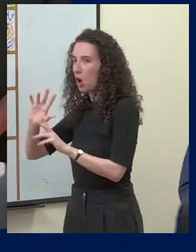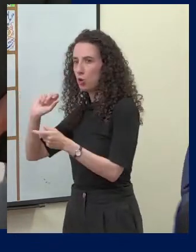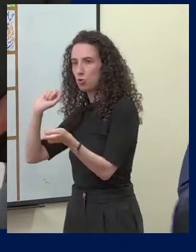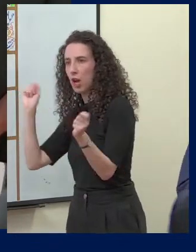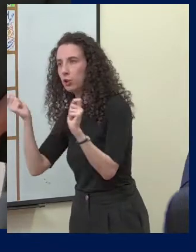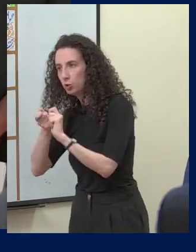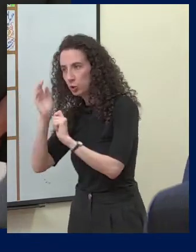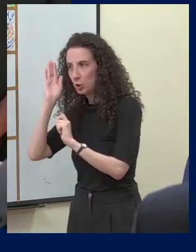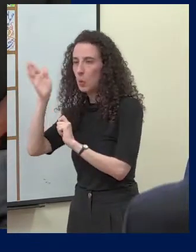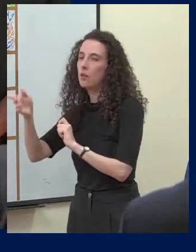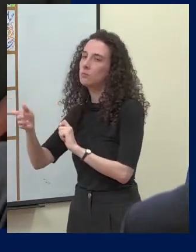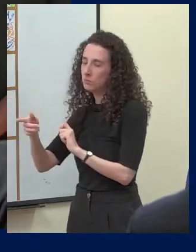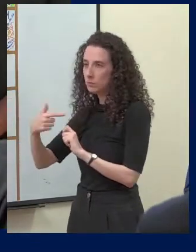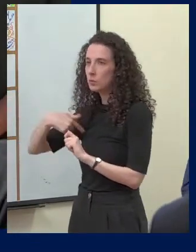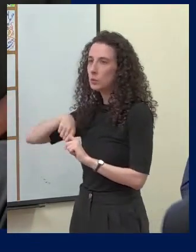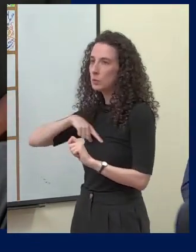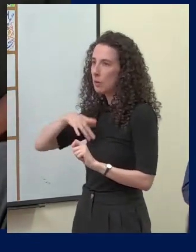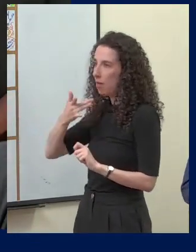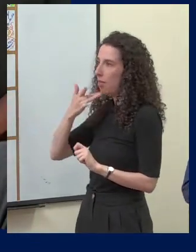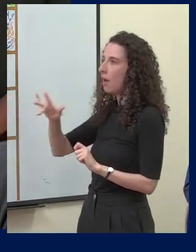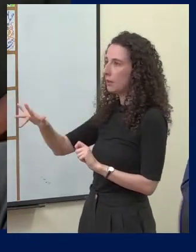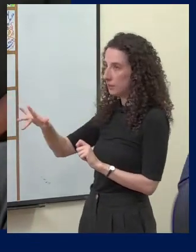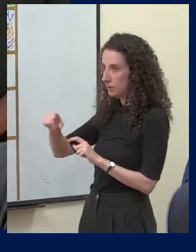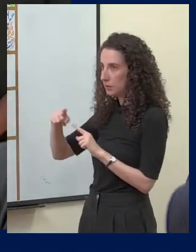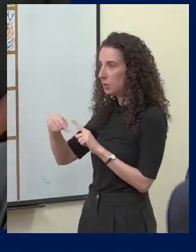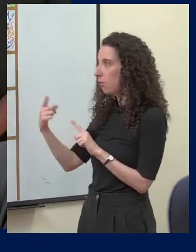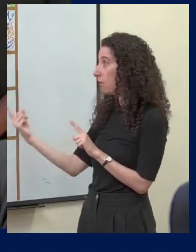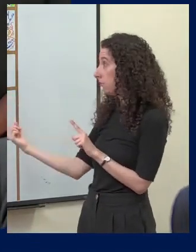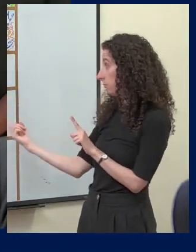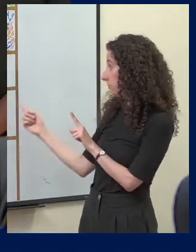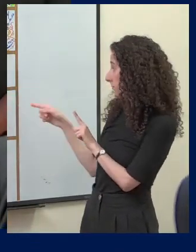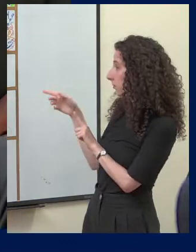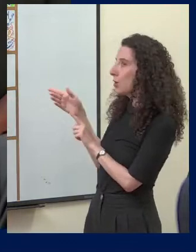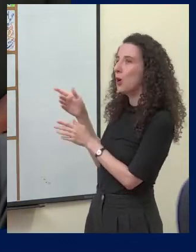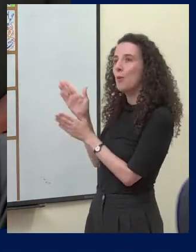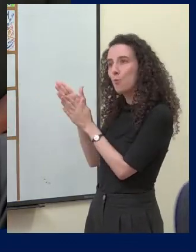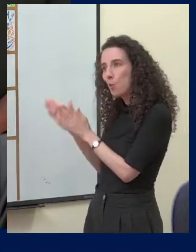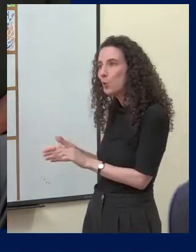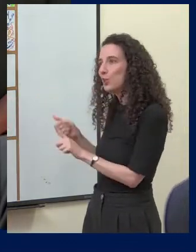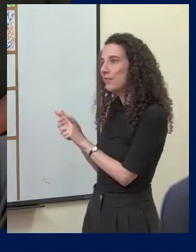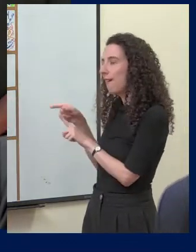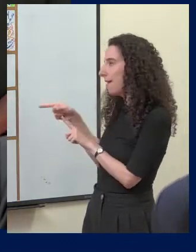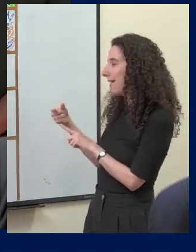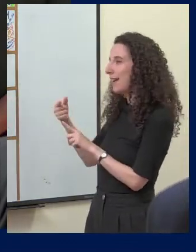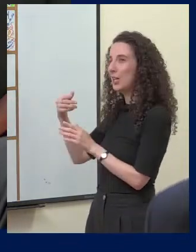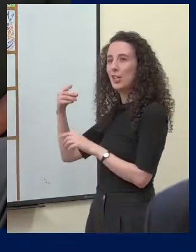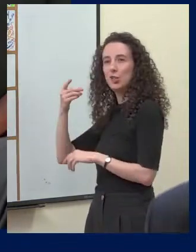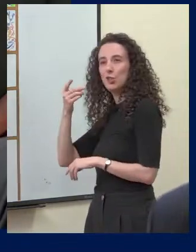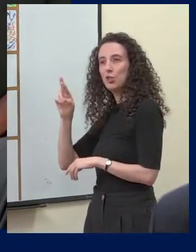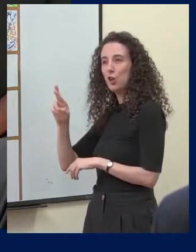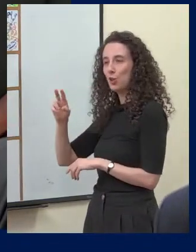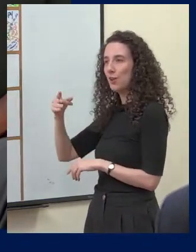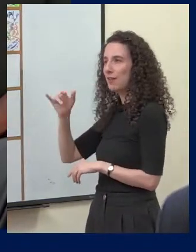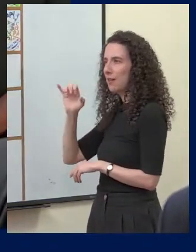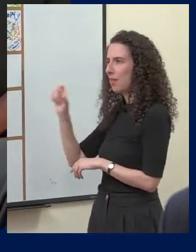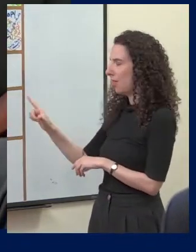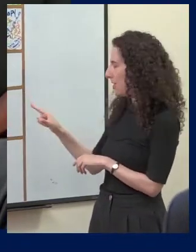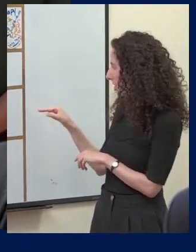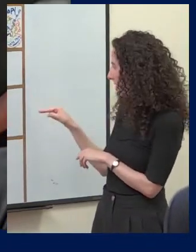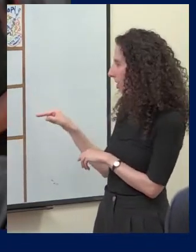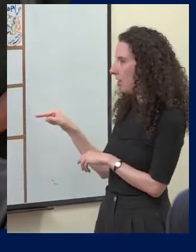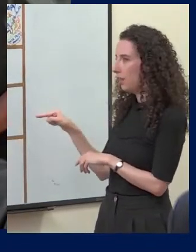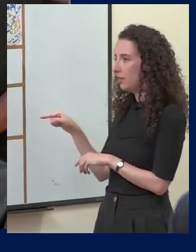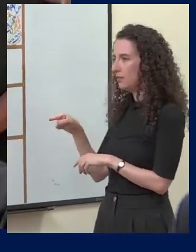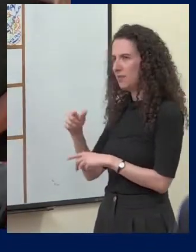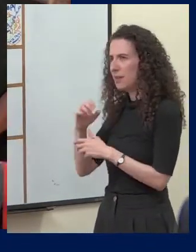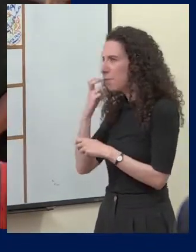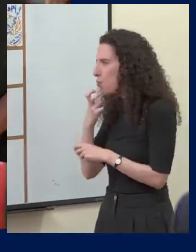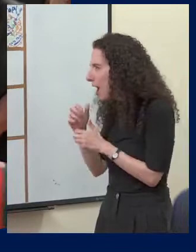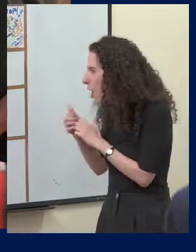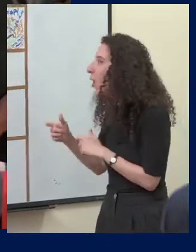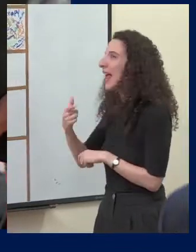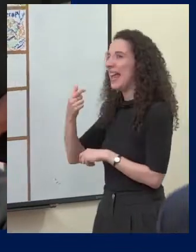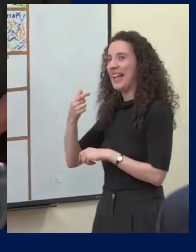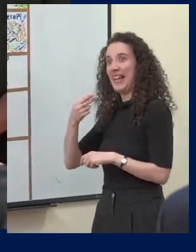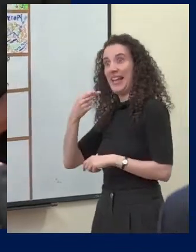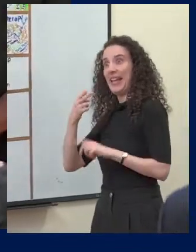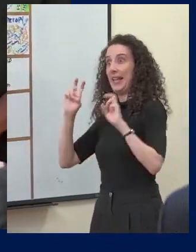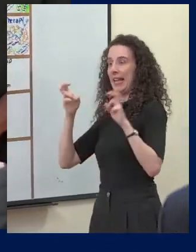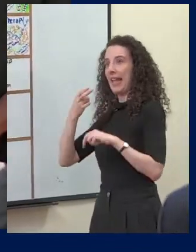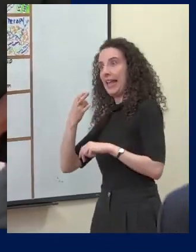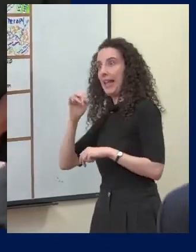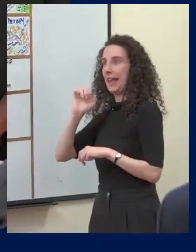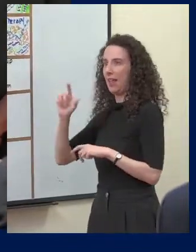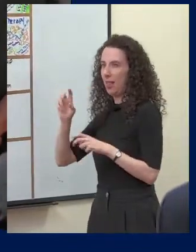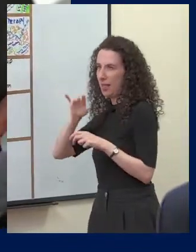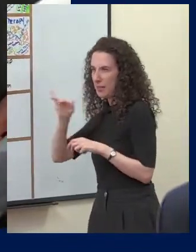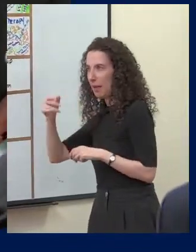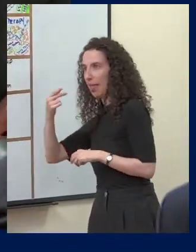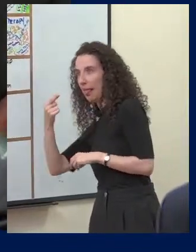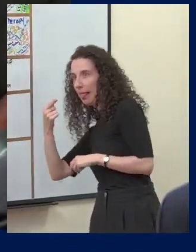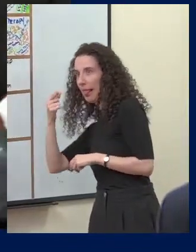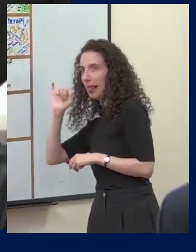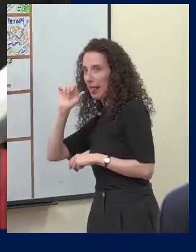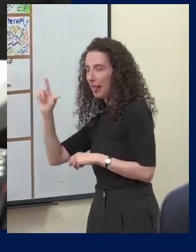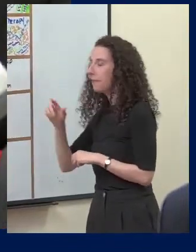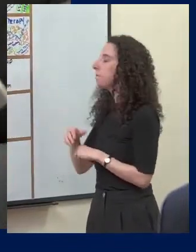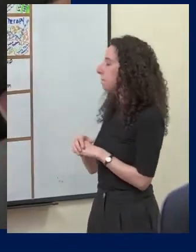We were very fortunate that we could standby somebody like her, and we are very fortunate